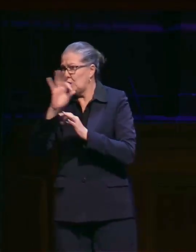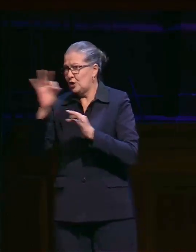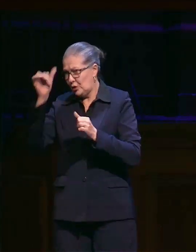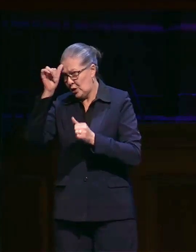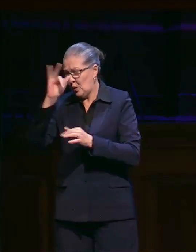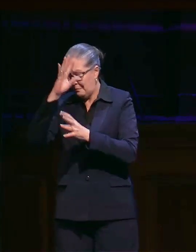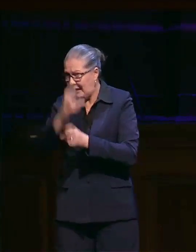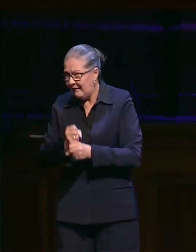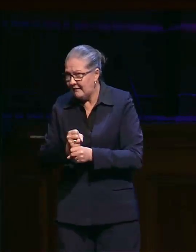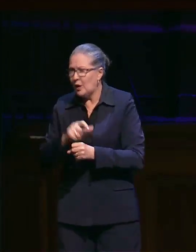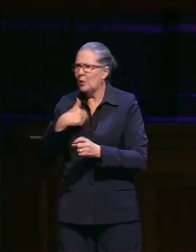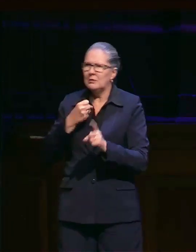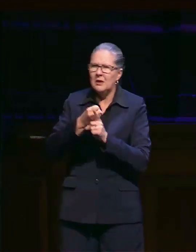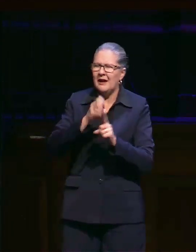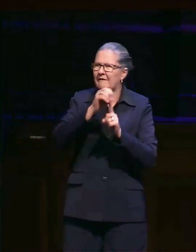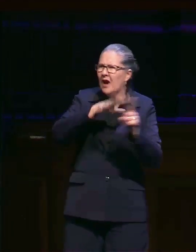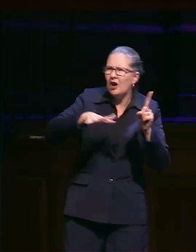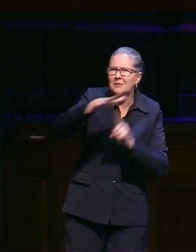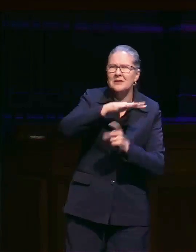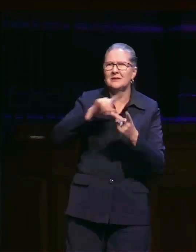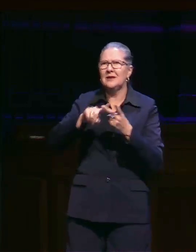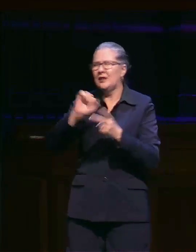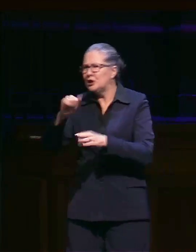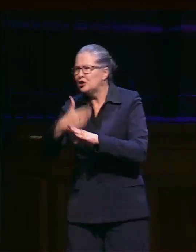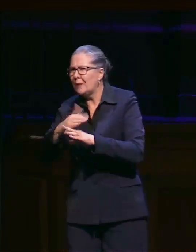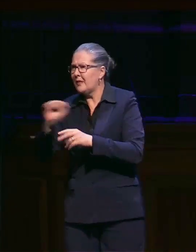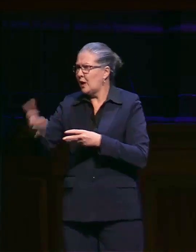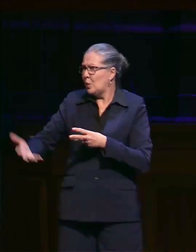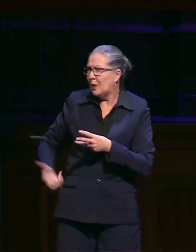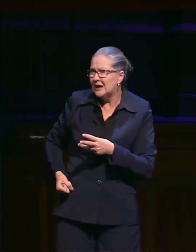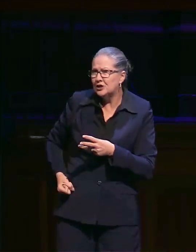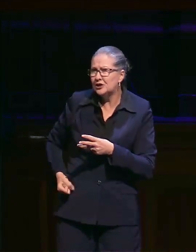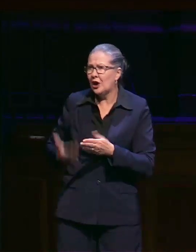environment on their jobs on their wages on their healthcare and that's why good